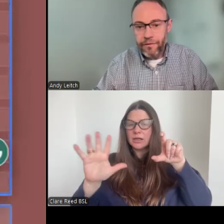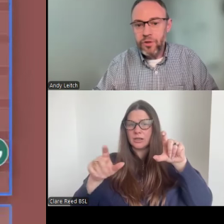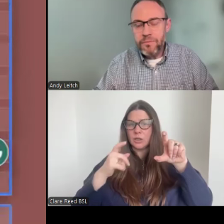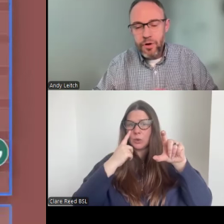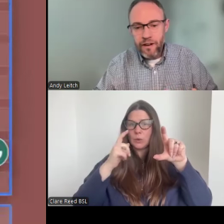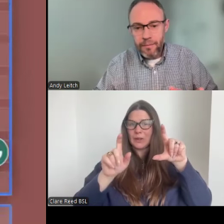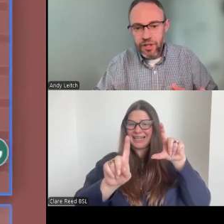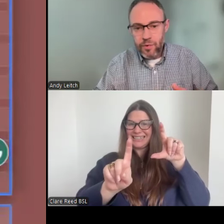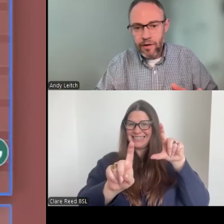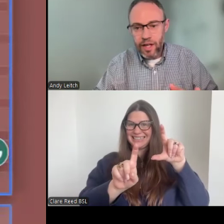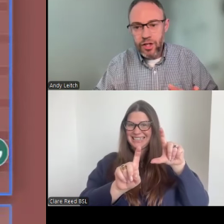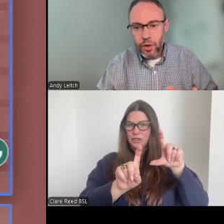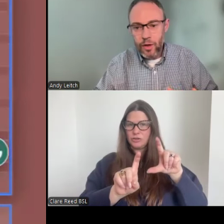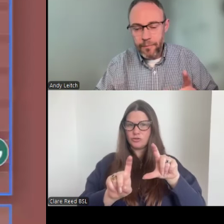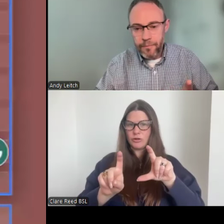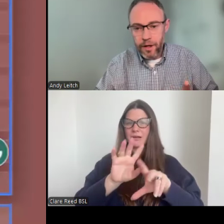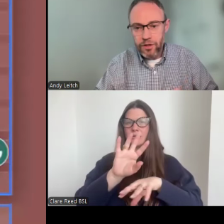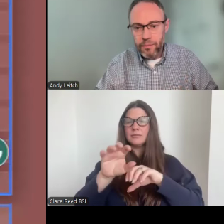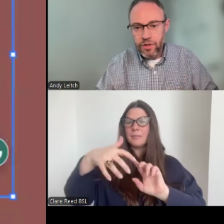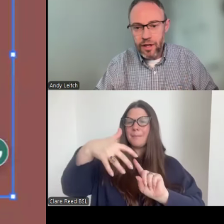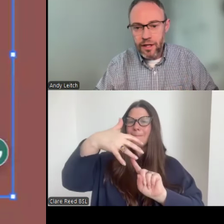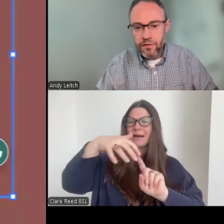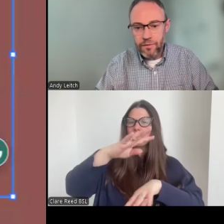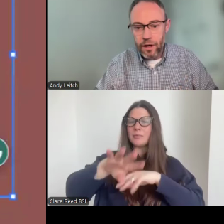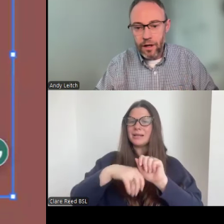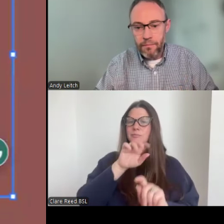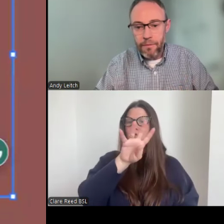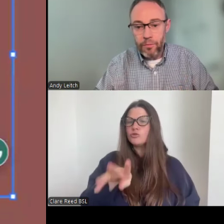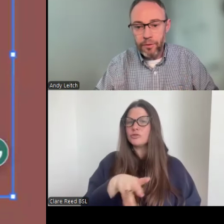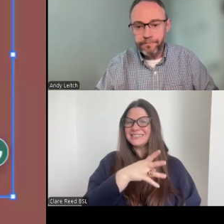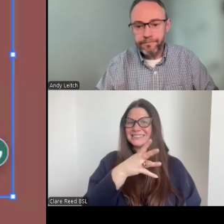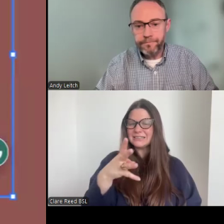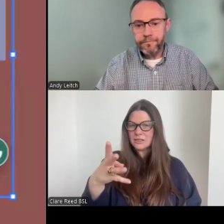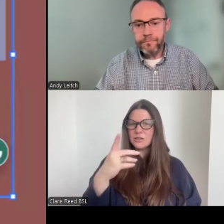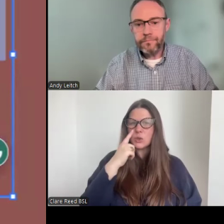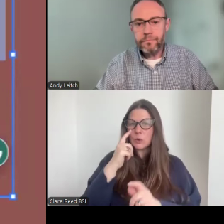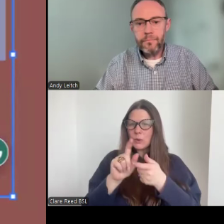If I want to move elements around, I can do that. I'm going to demonstrate that in a moment.